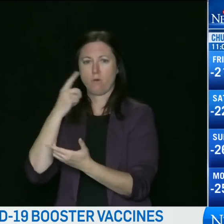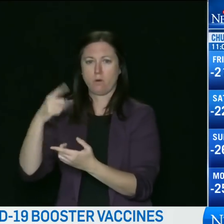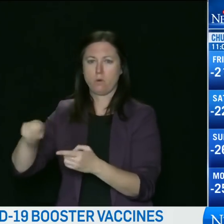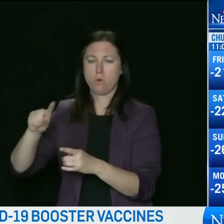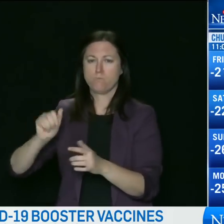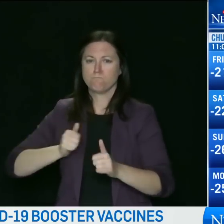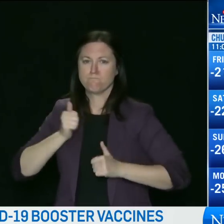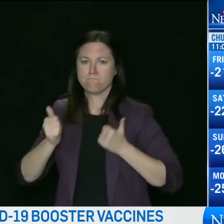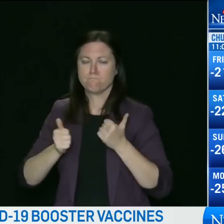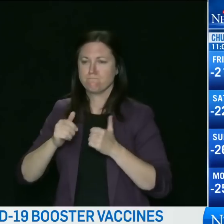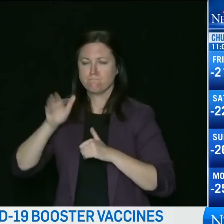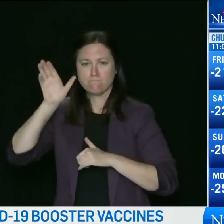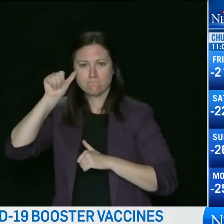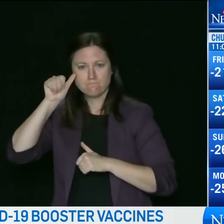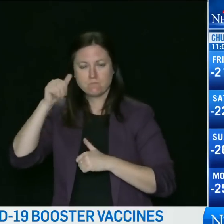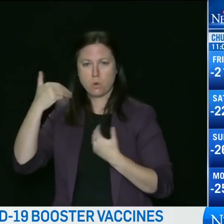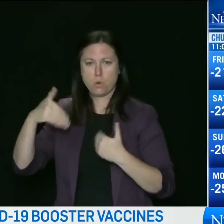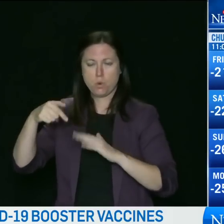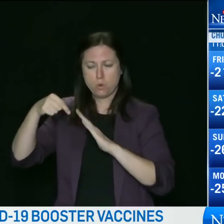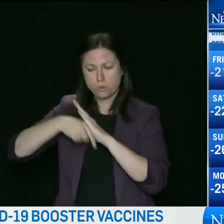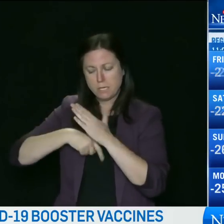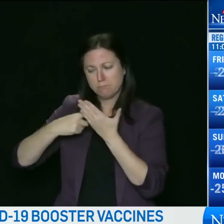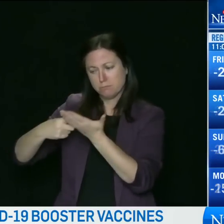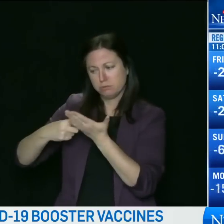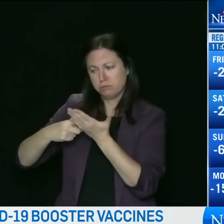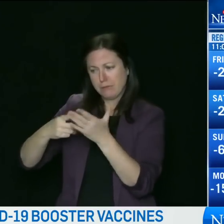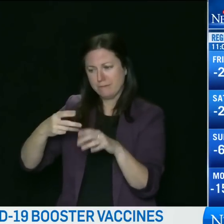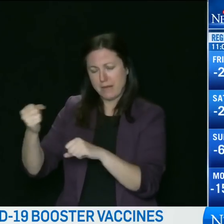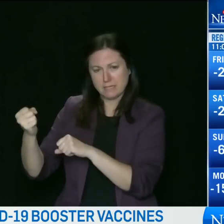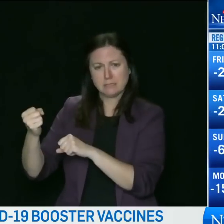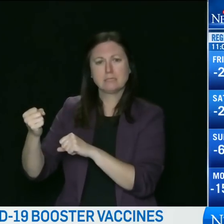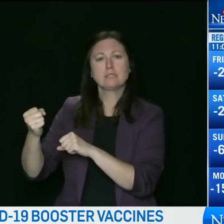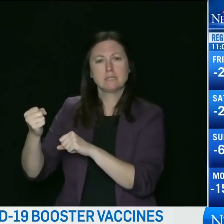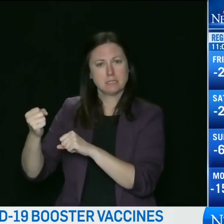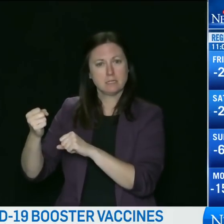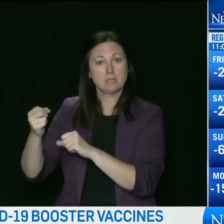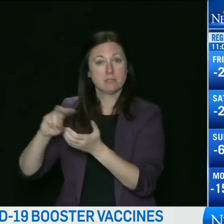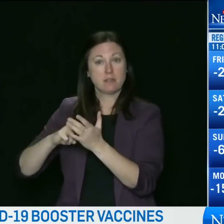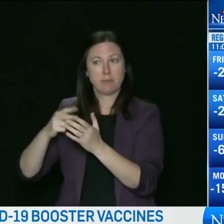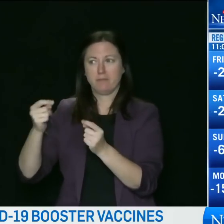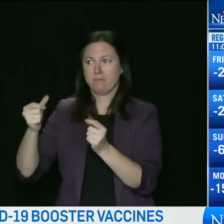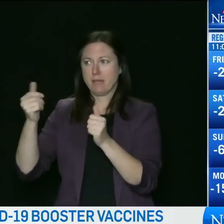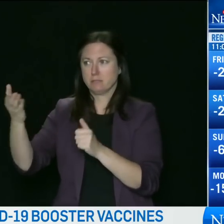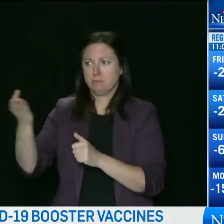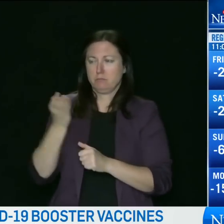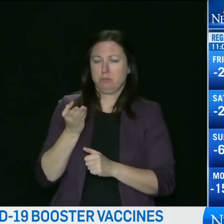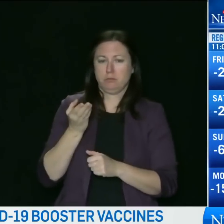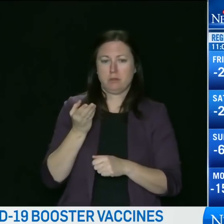OMICRON, BUT AGAIN, I THANK THEM